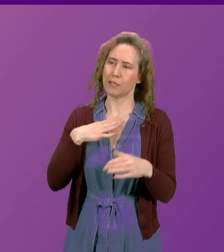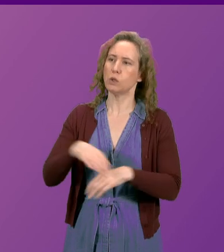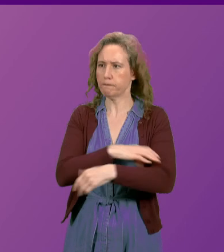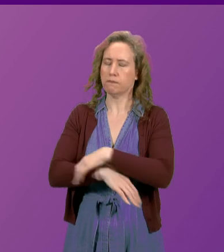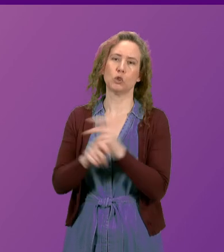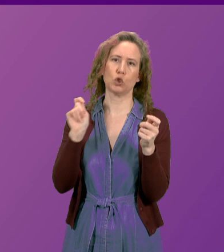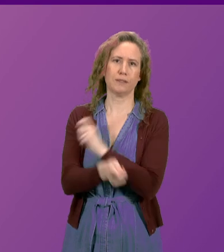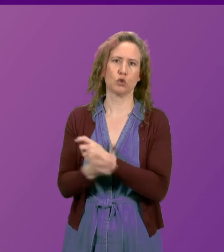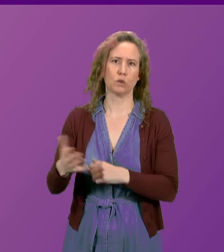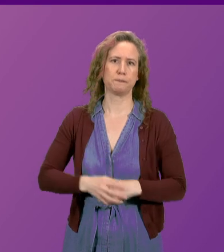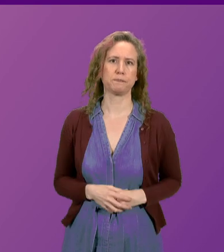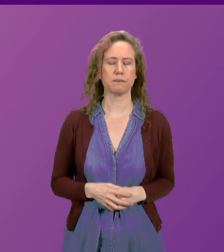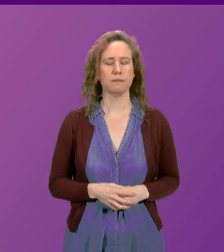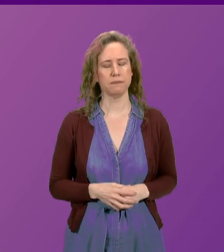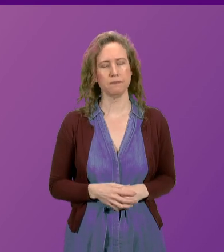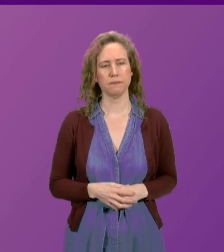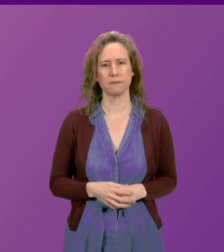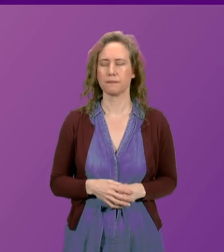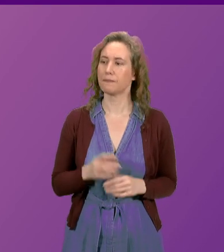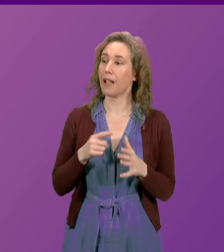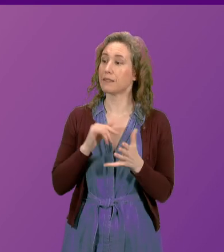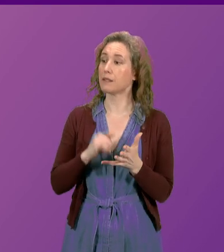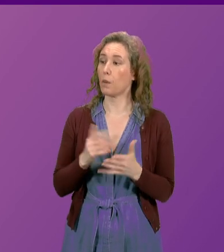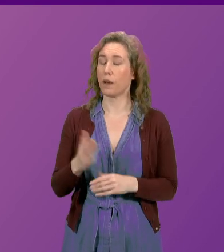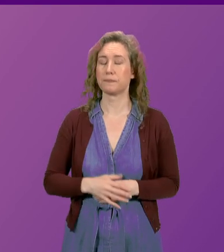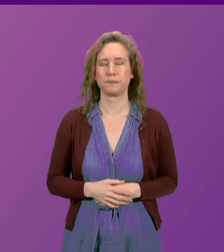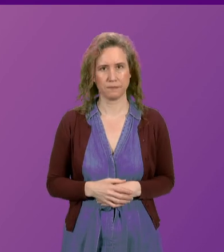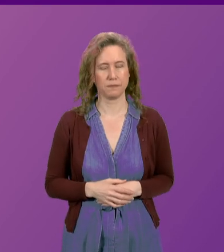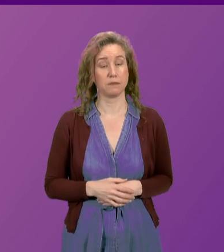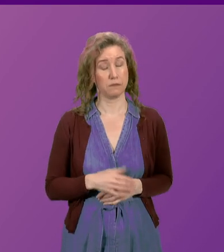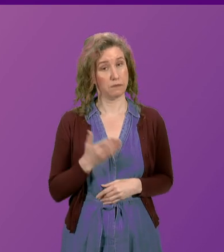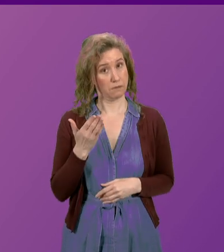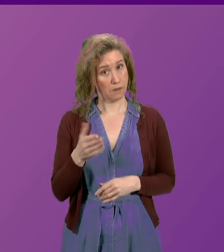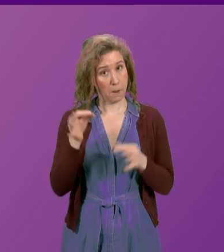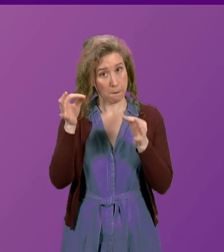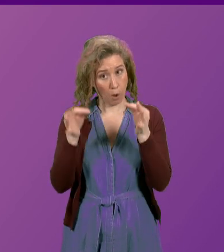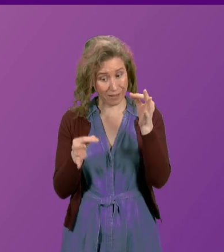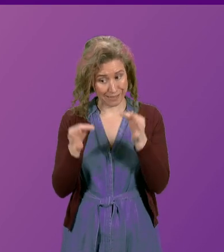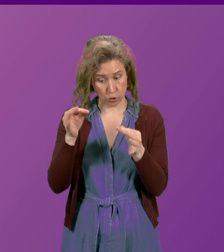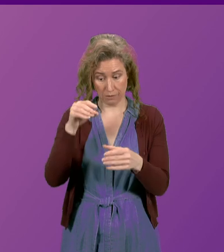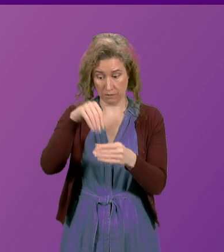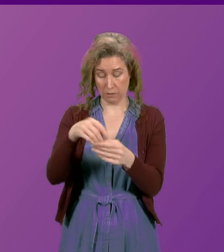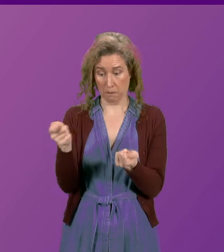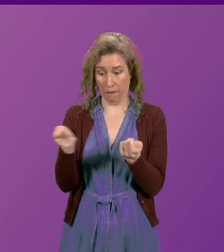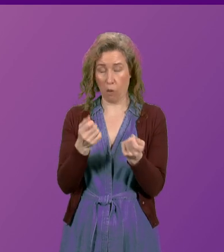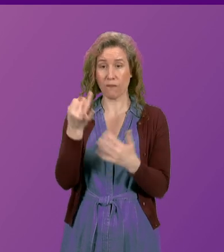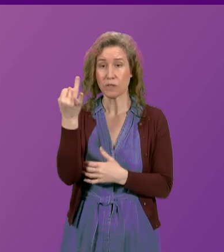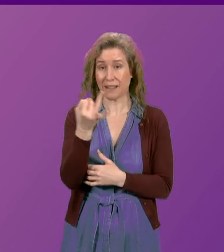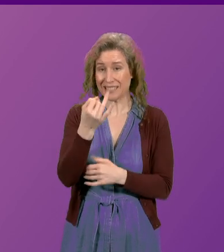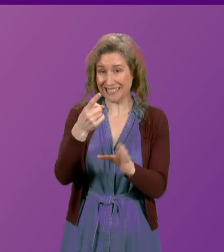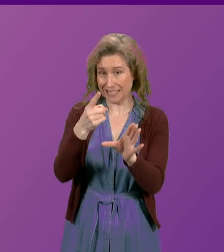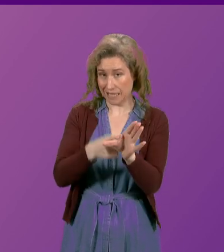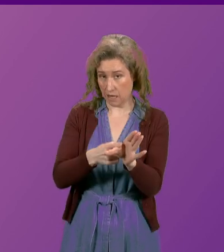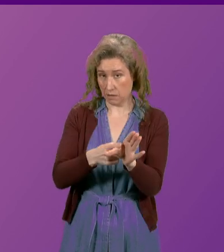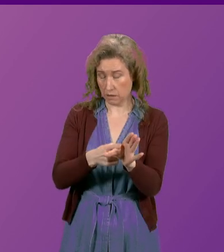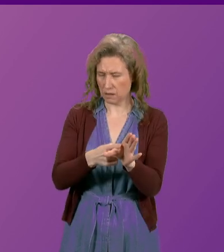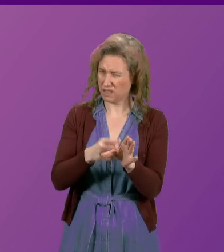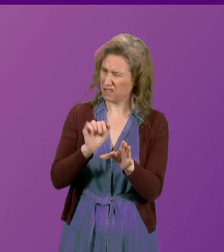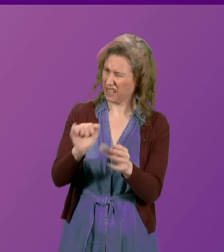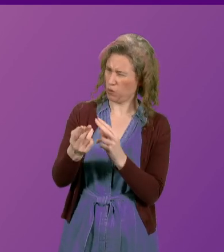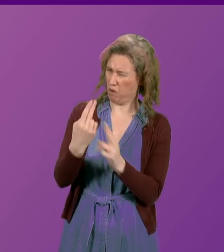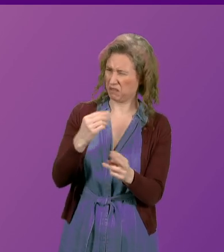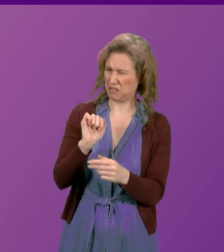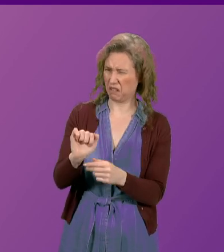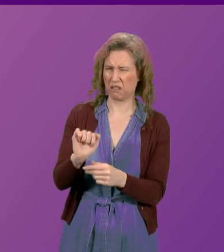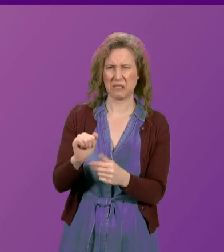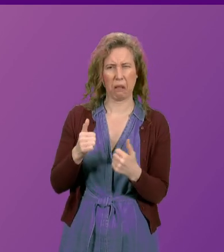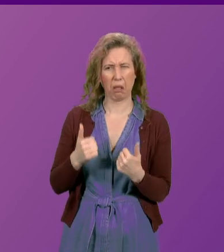If that is the best answer that a politician who has been in power for 17 years can give,